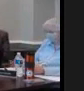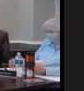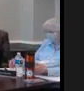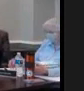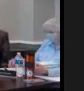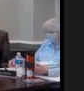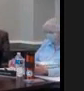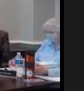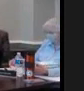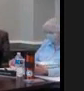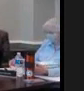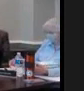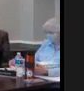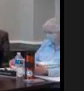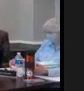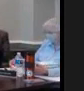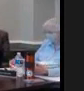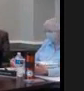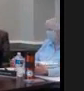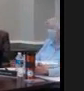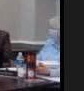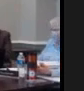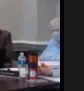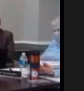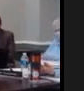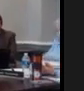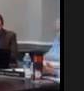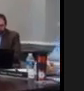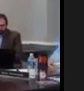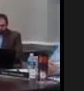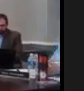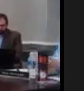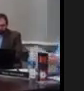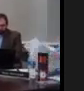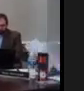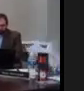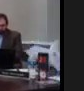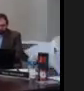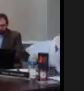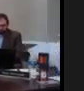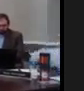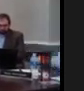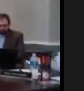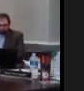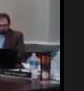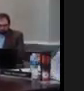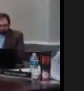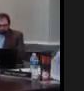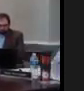To be compliant nowhere in any of the documents that I was. Be from you a.